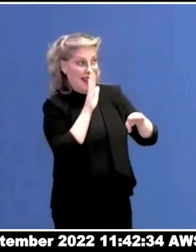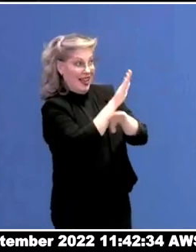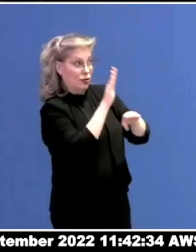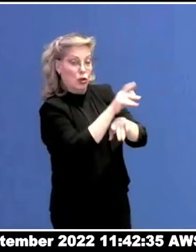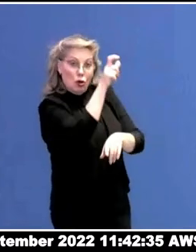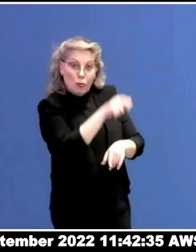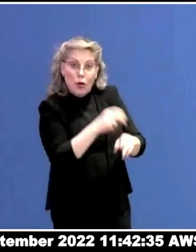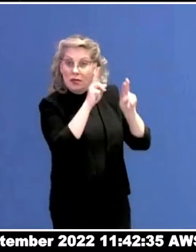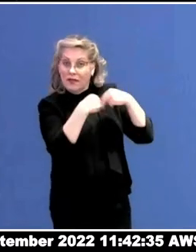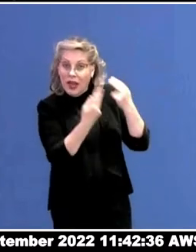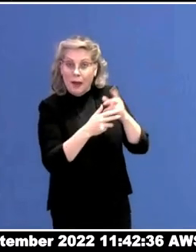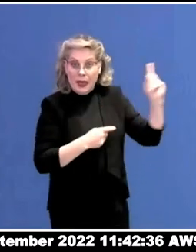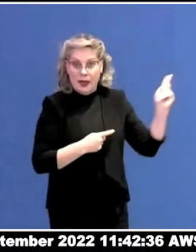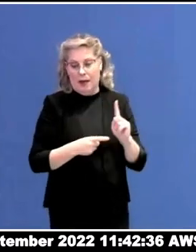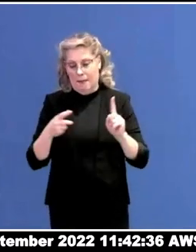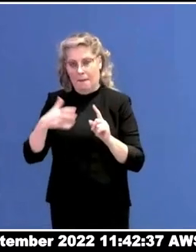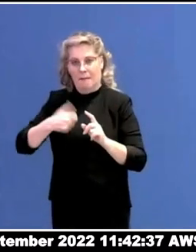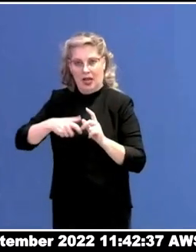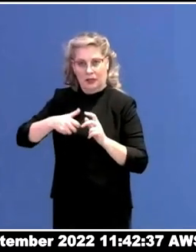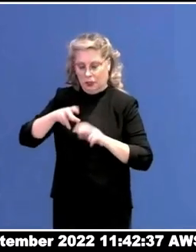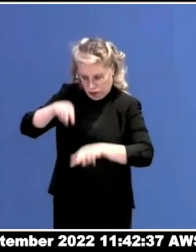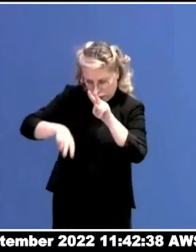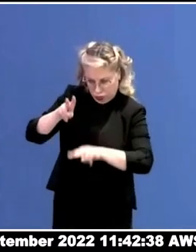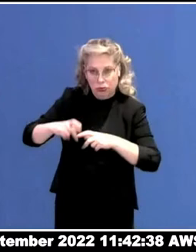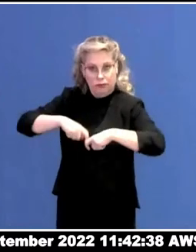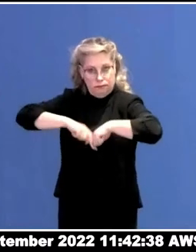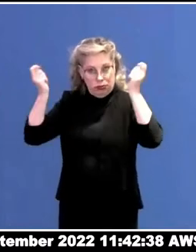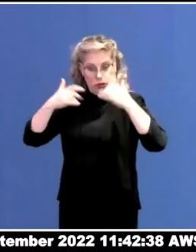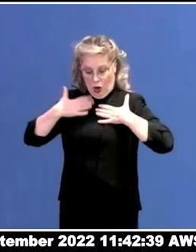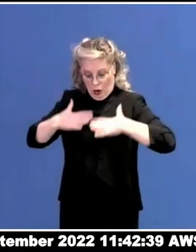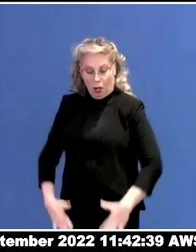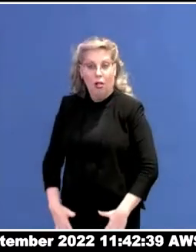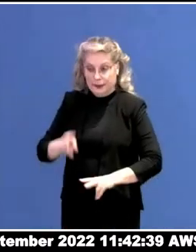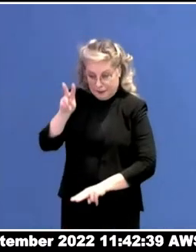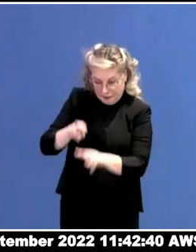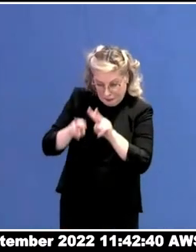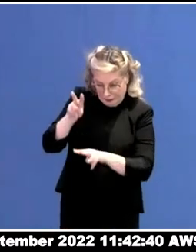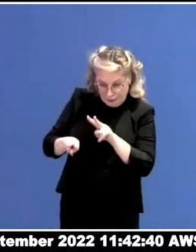And just at - just that example you gave about going to see the partner of the